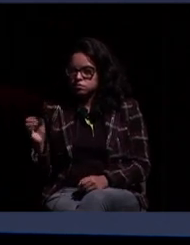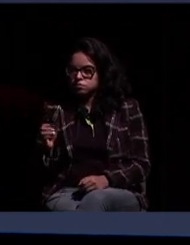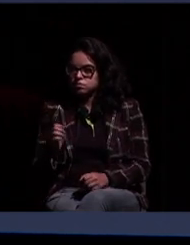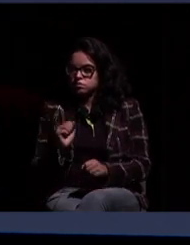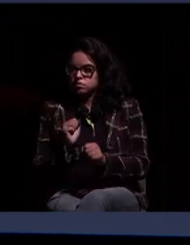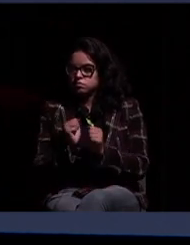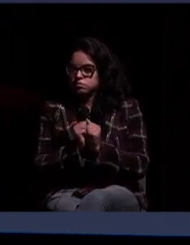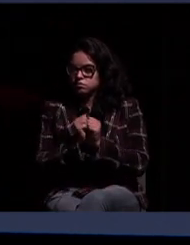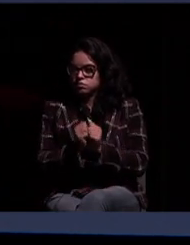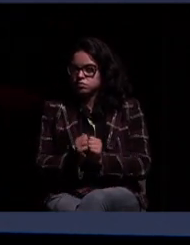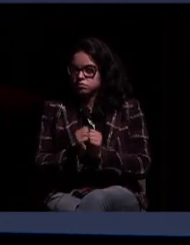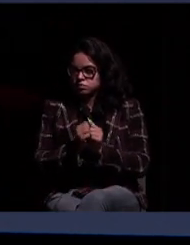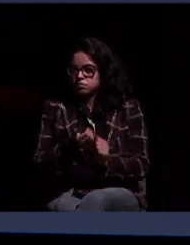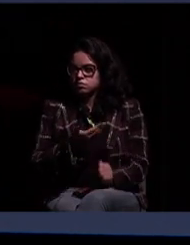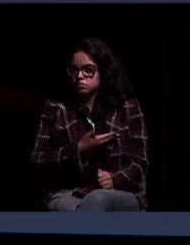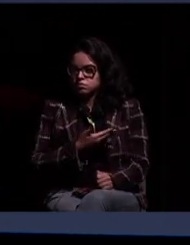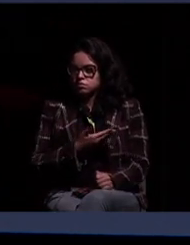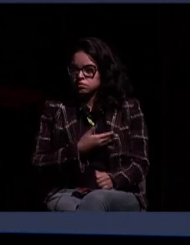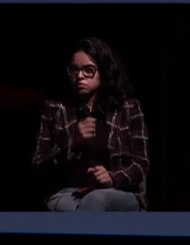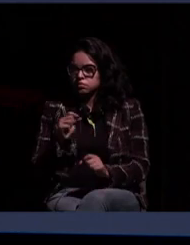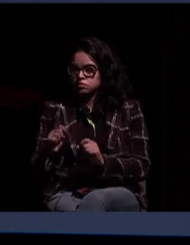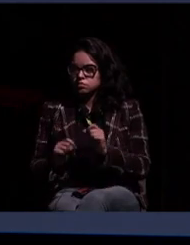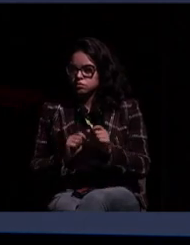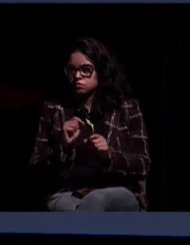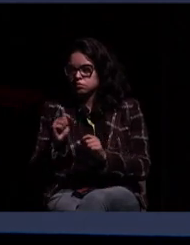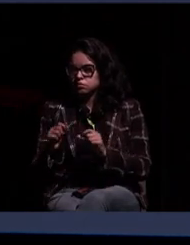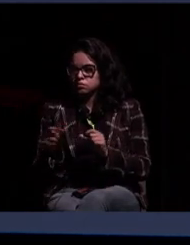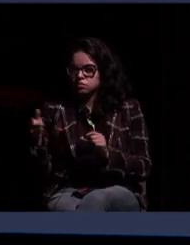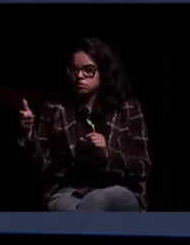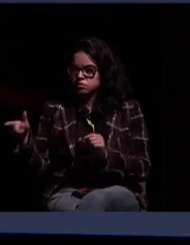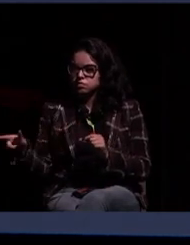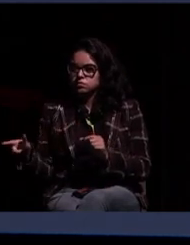I followed up another protest